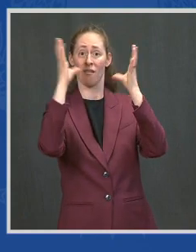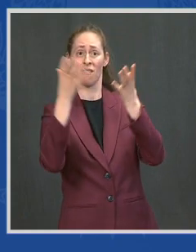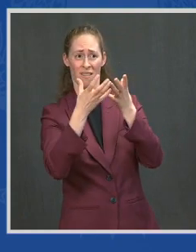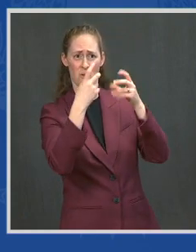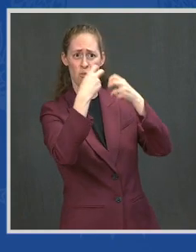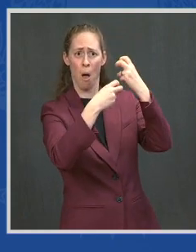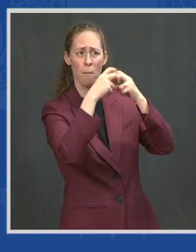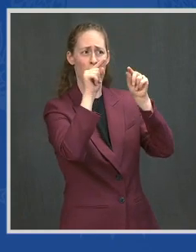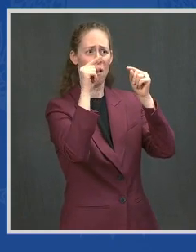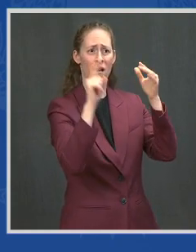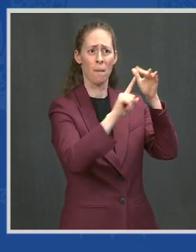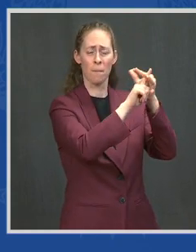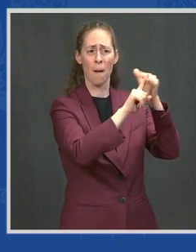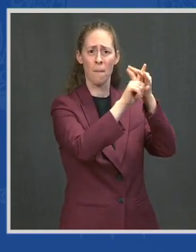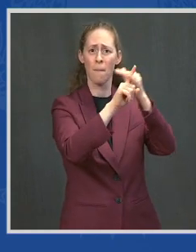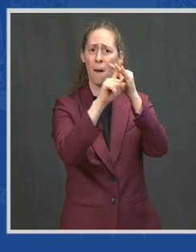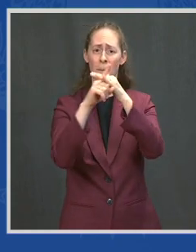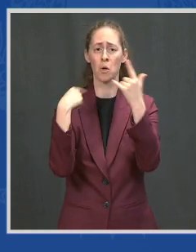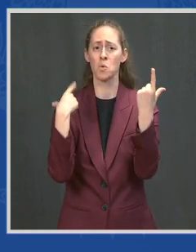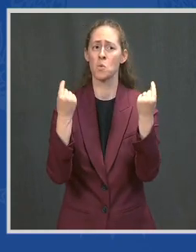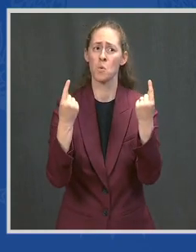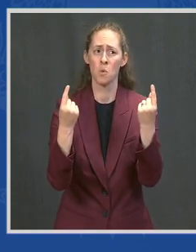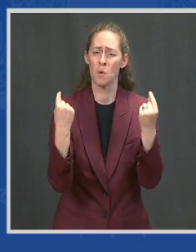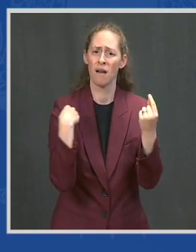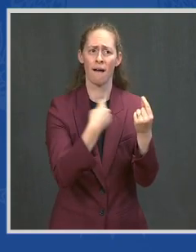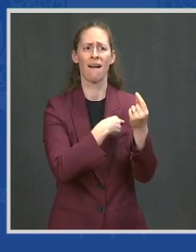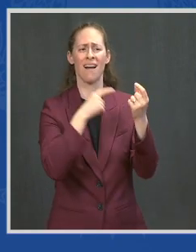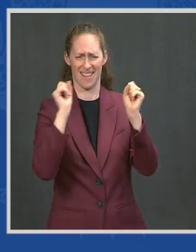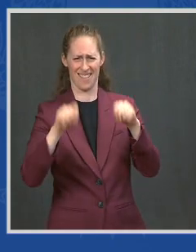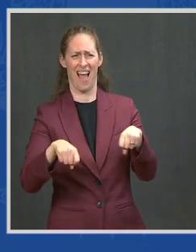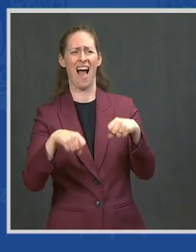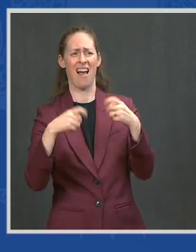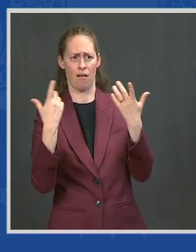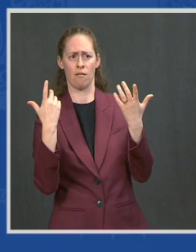as we can to get as many doses of Moderna and Pfizer